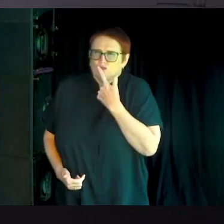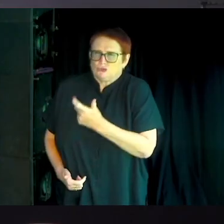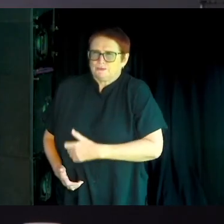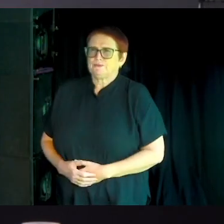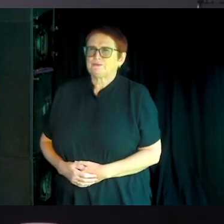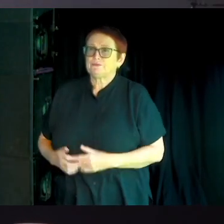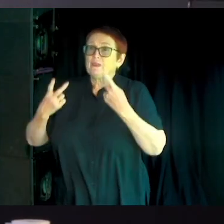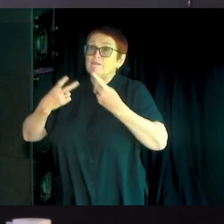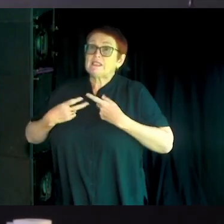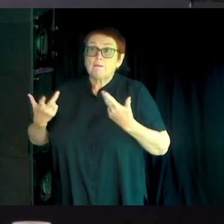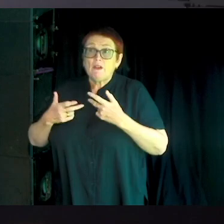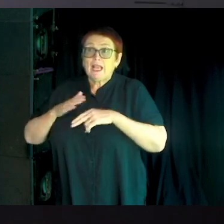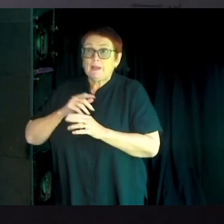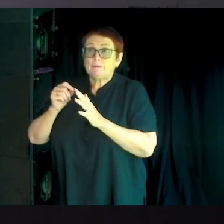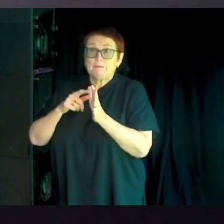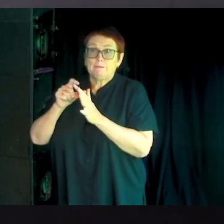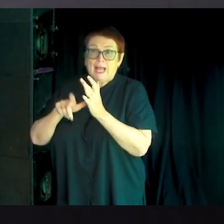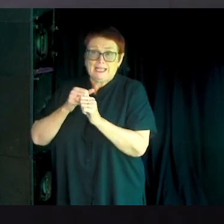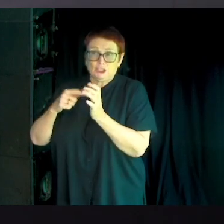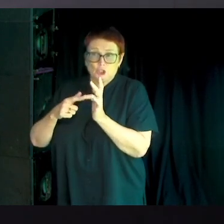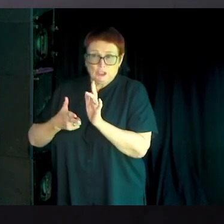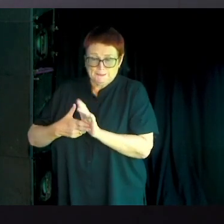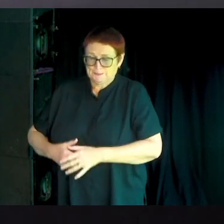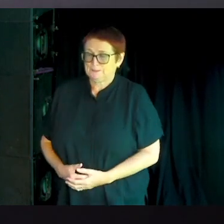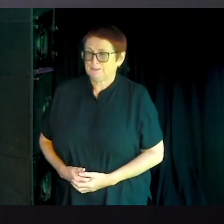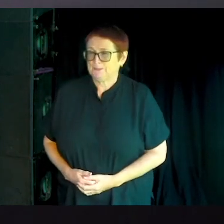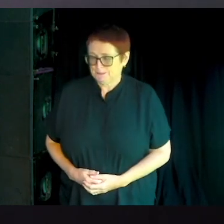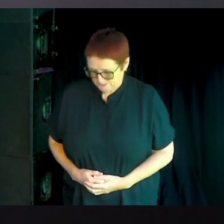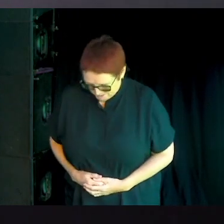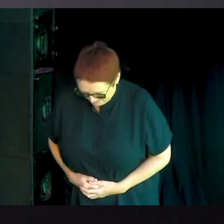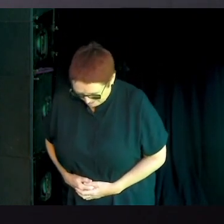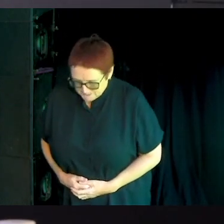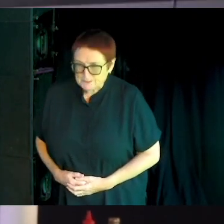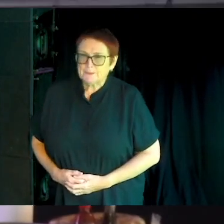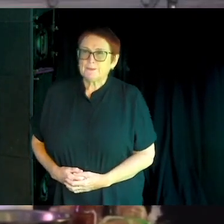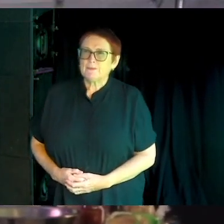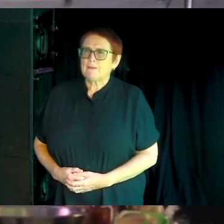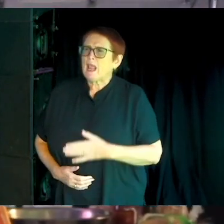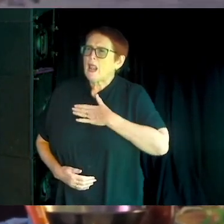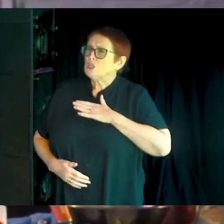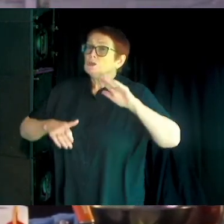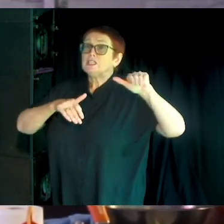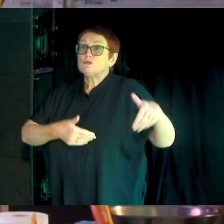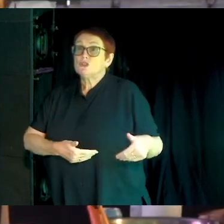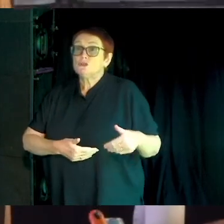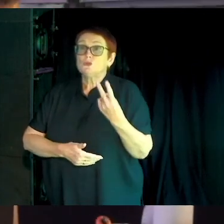at Emily Yeoh Restaurant in Paddington so yeah so we and also let me introduce the Auslan